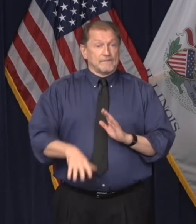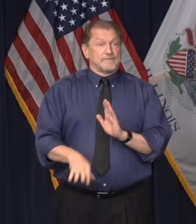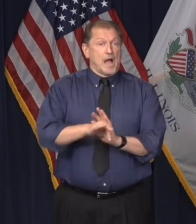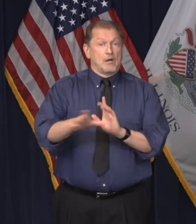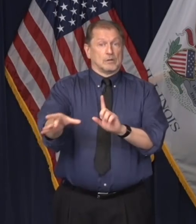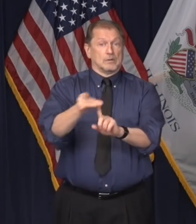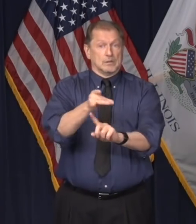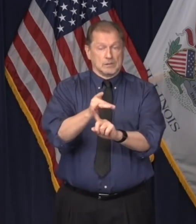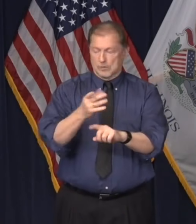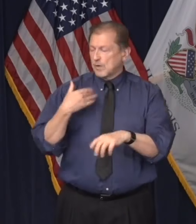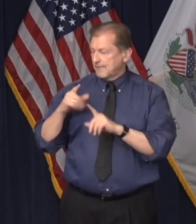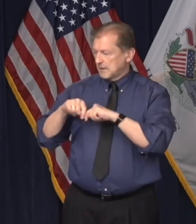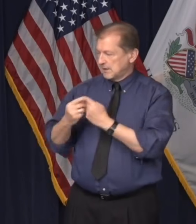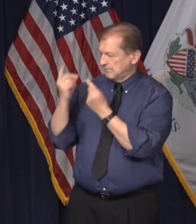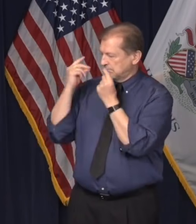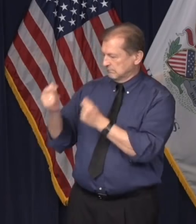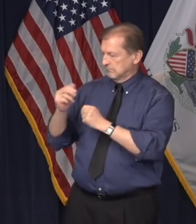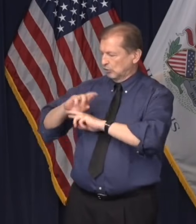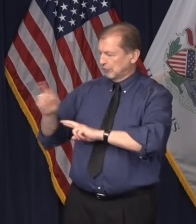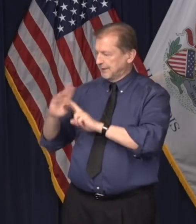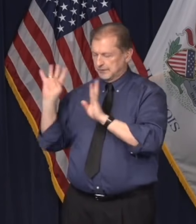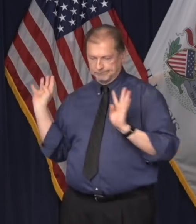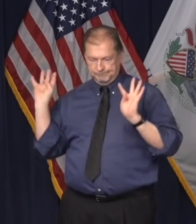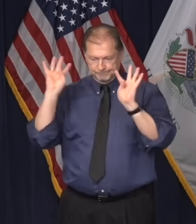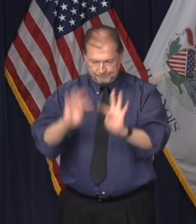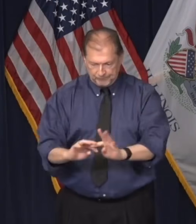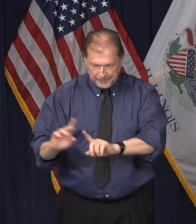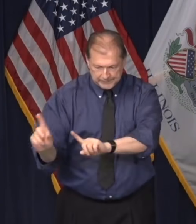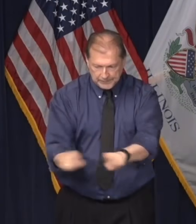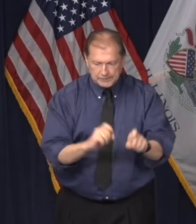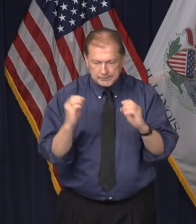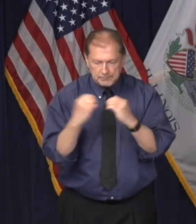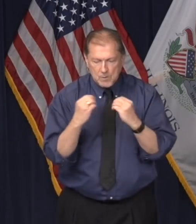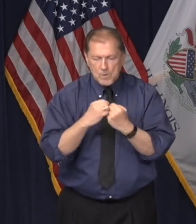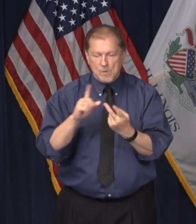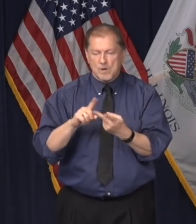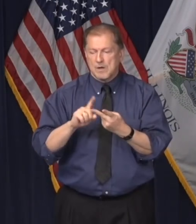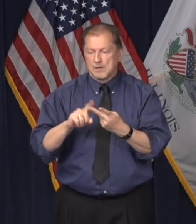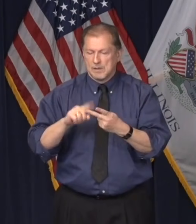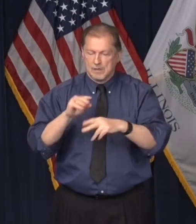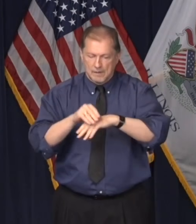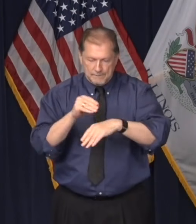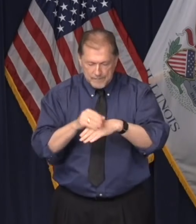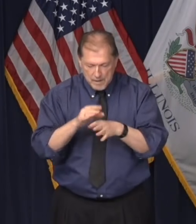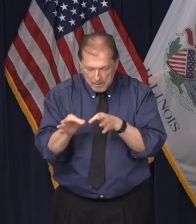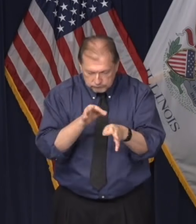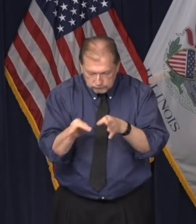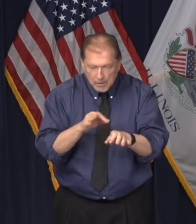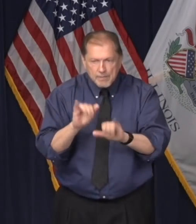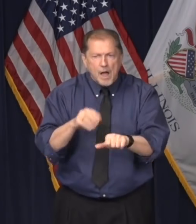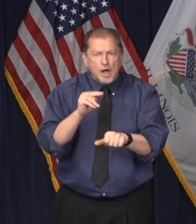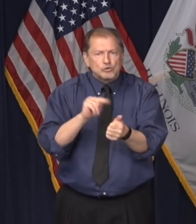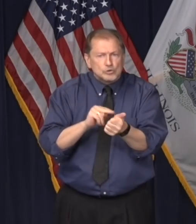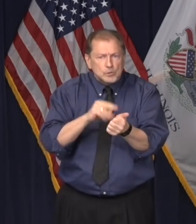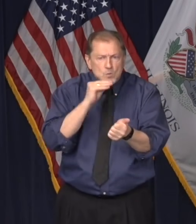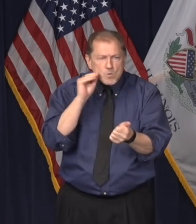AS YOU KNOW, WHEN THERE IS AN OUTBREAK, WE HAVE A STRIKE TEAM THAT OFTEN TAKES HOLD THAT WE